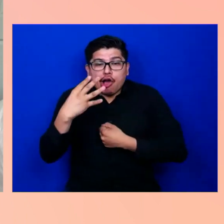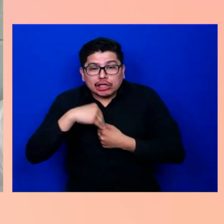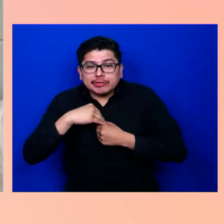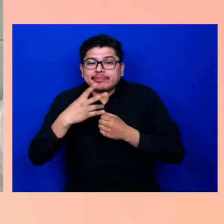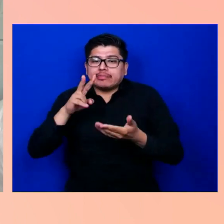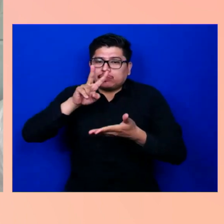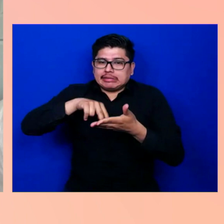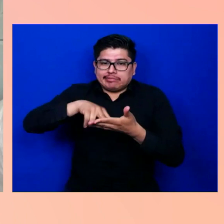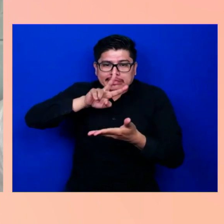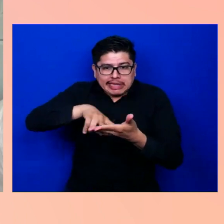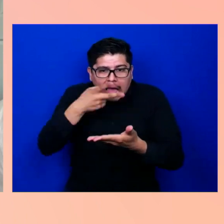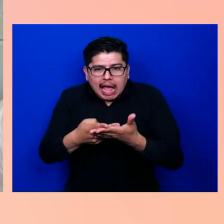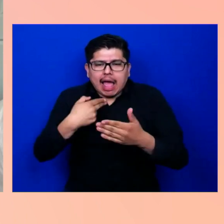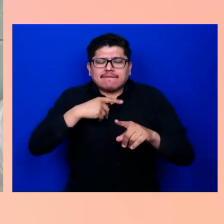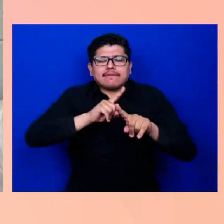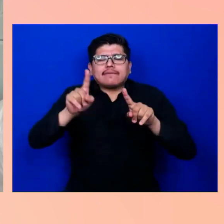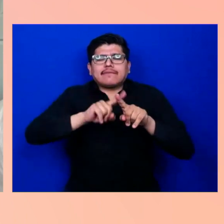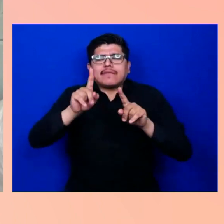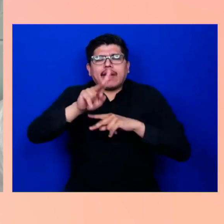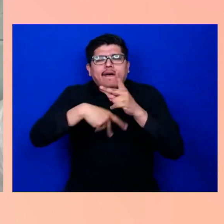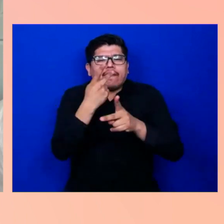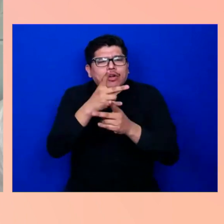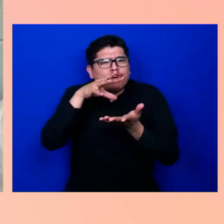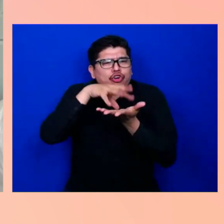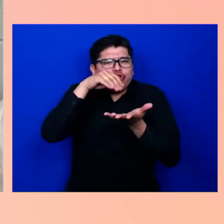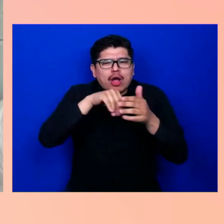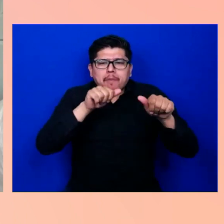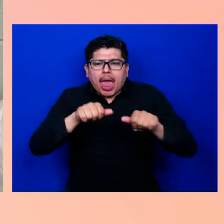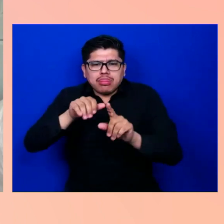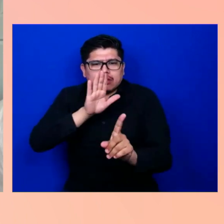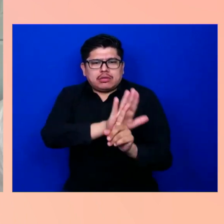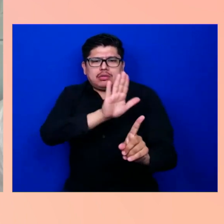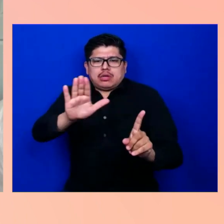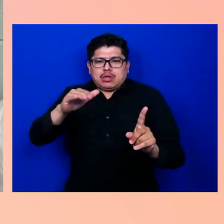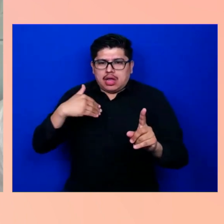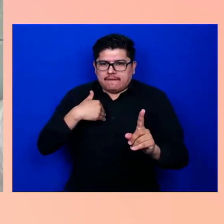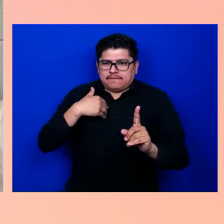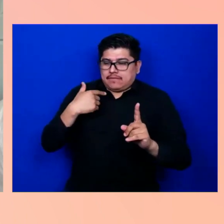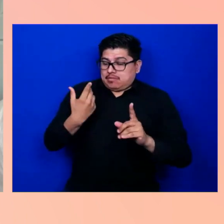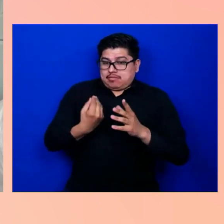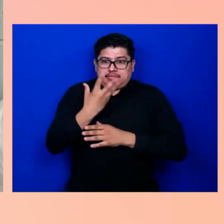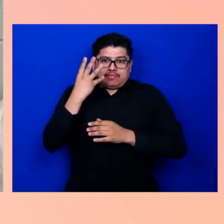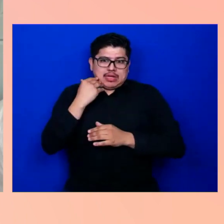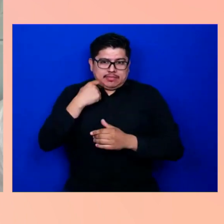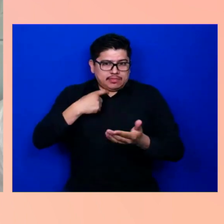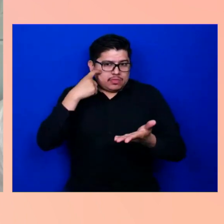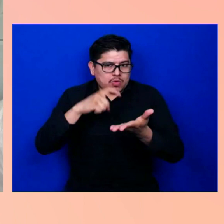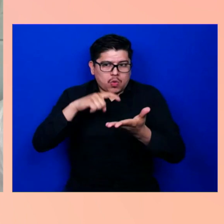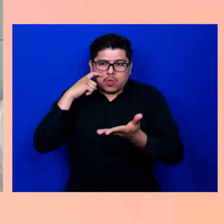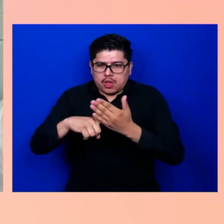Growing up, I personally witnessed the barriers to inclusion that people with disabilities face. My older brother Vikram,